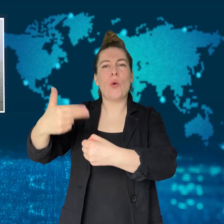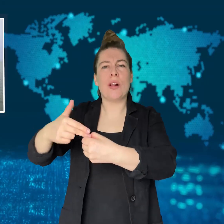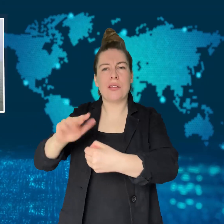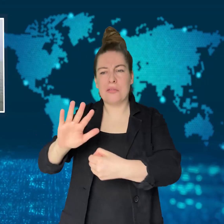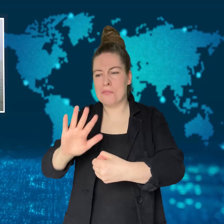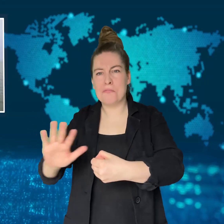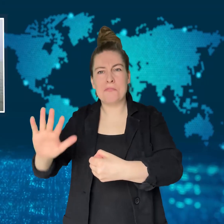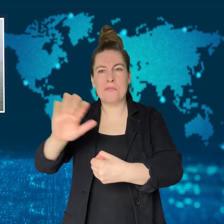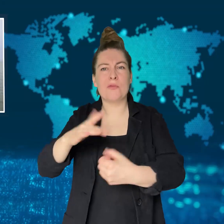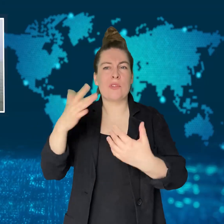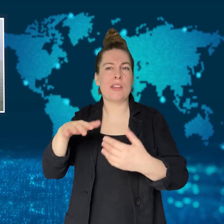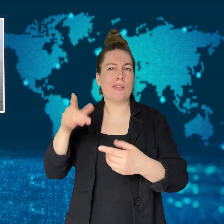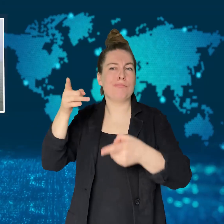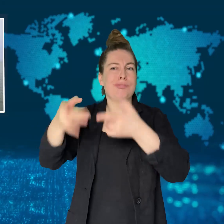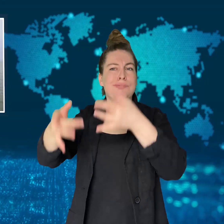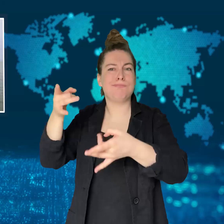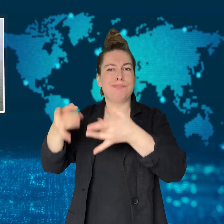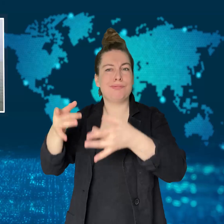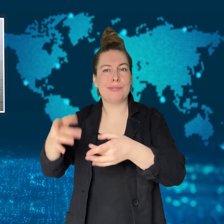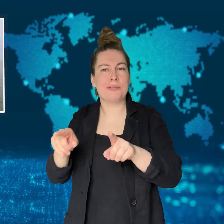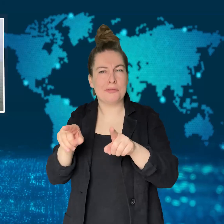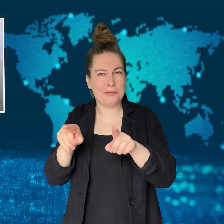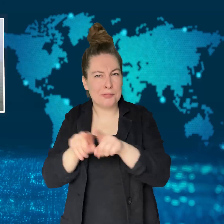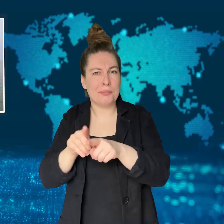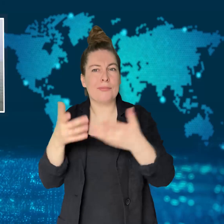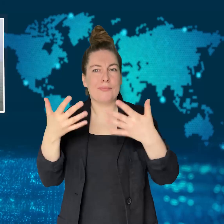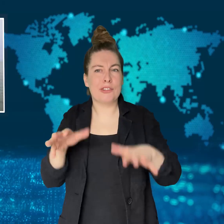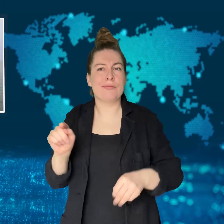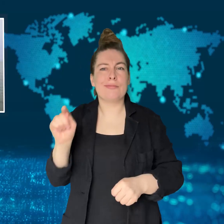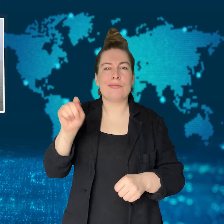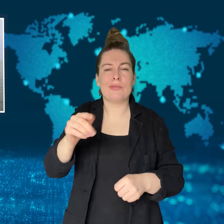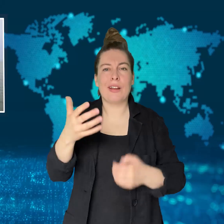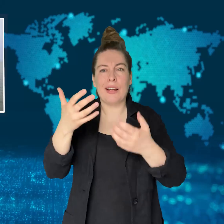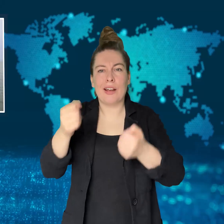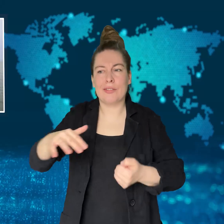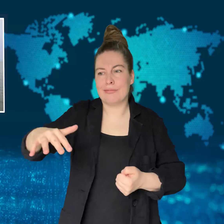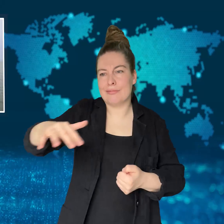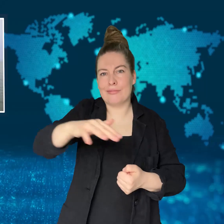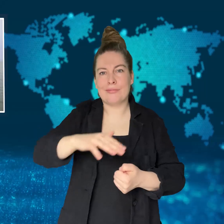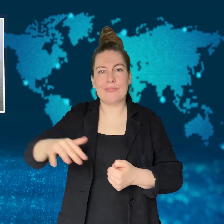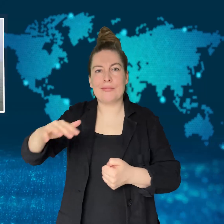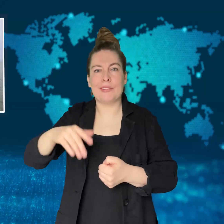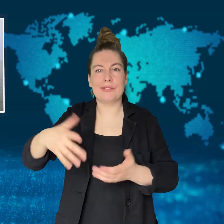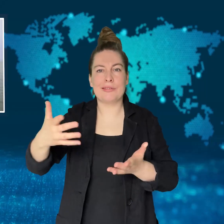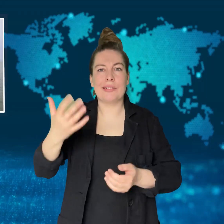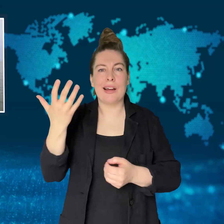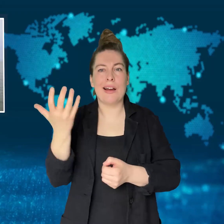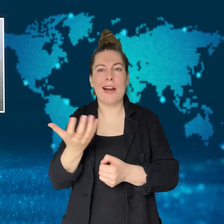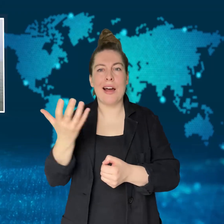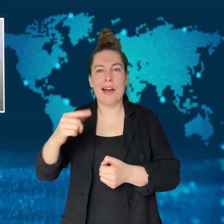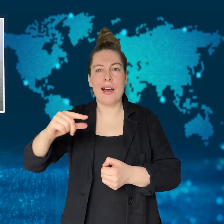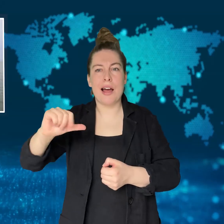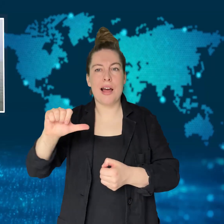infrastructure would be protected from attack if the two countries